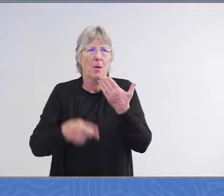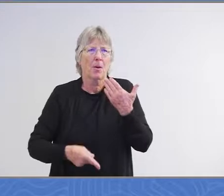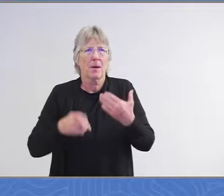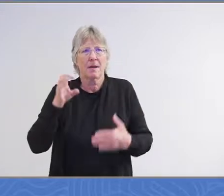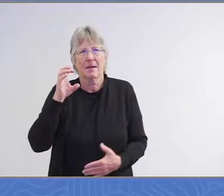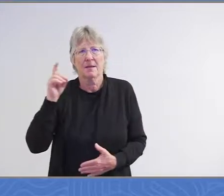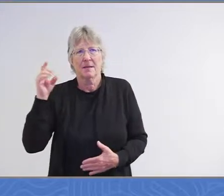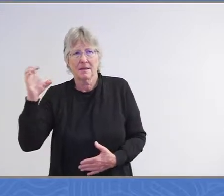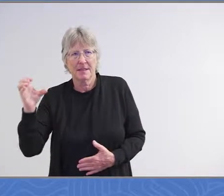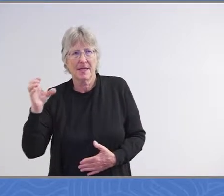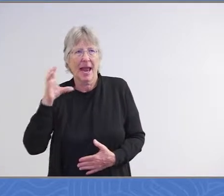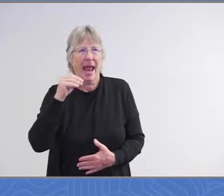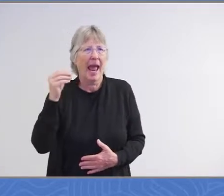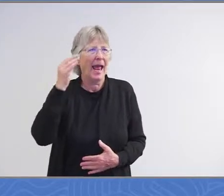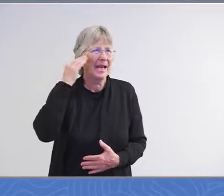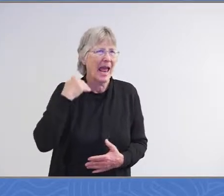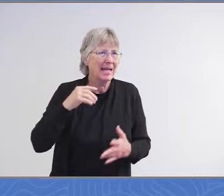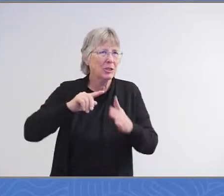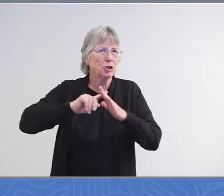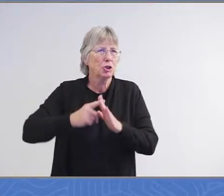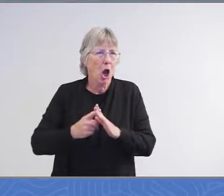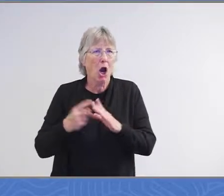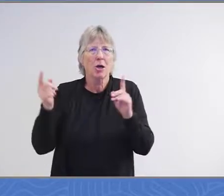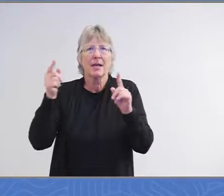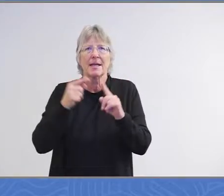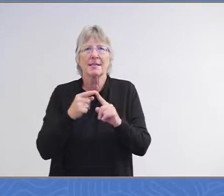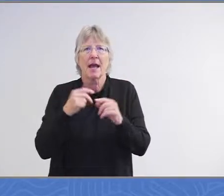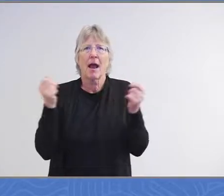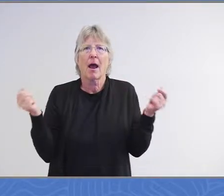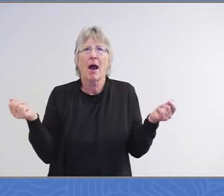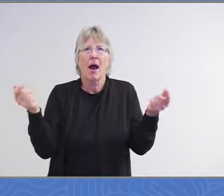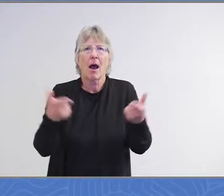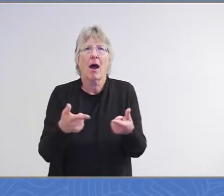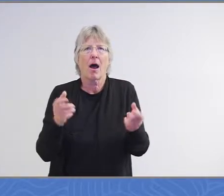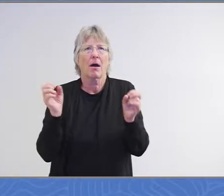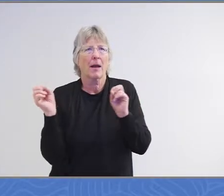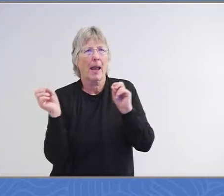and head start until such a time when all can return safely,